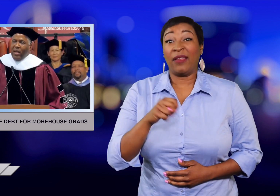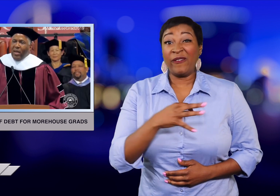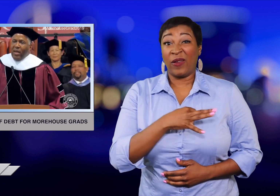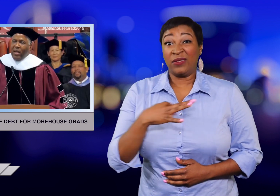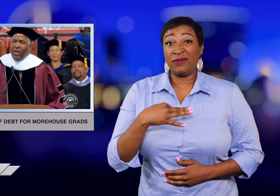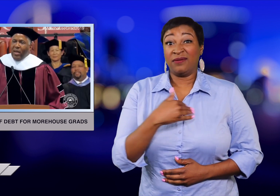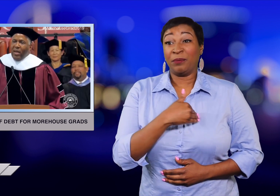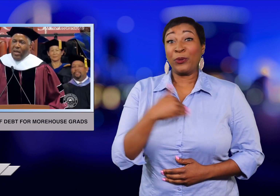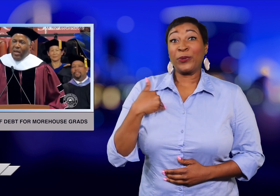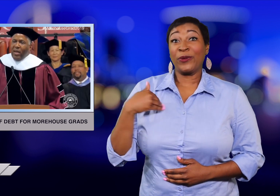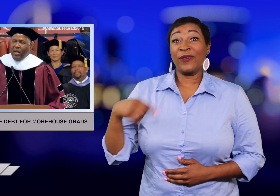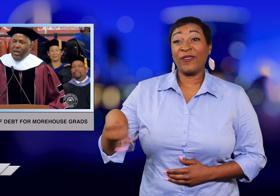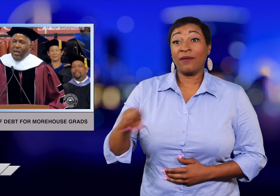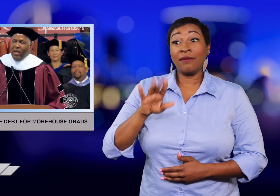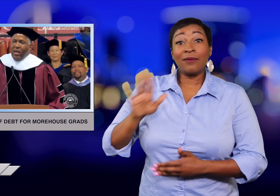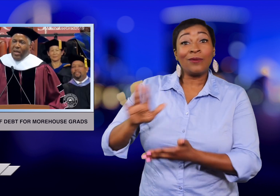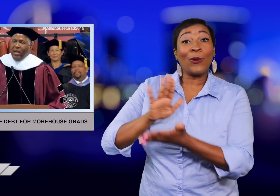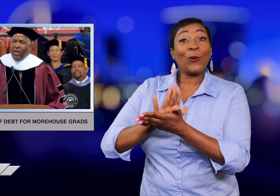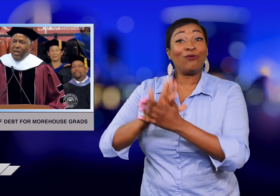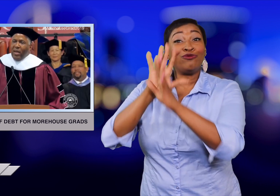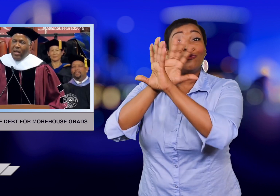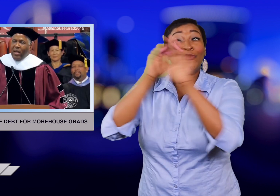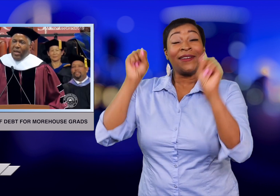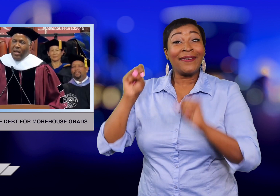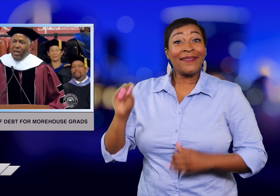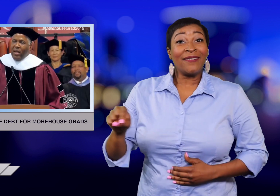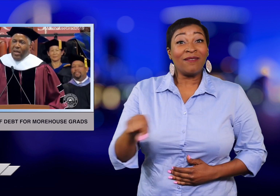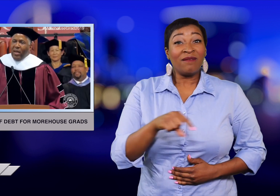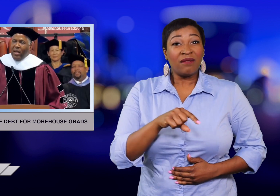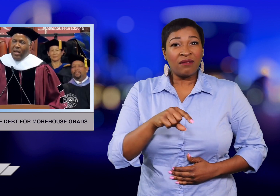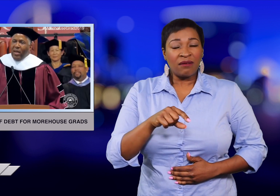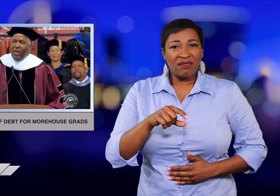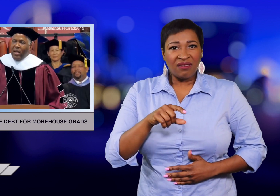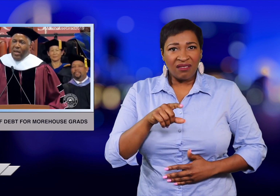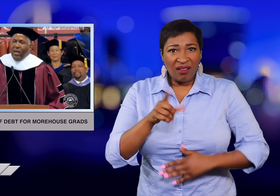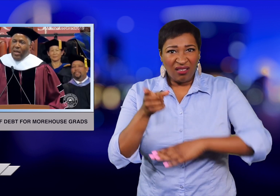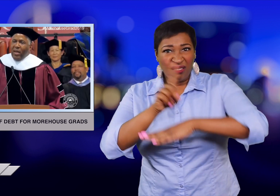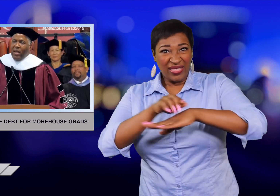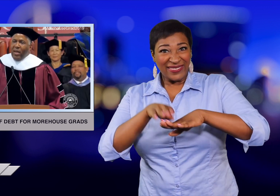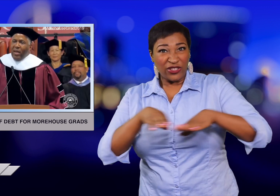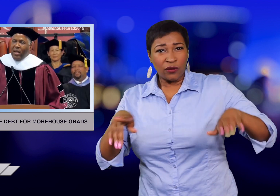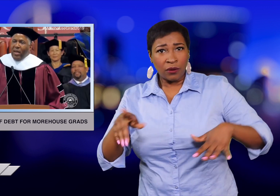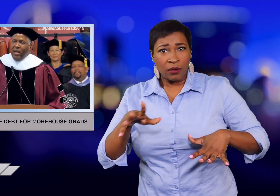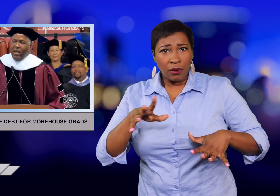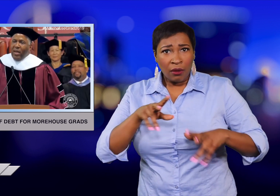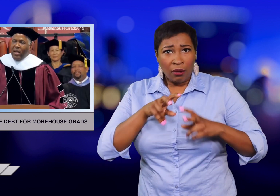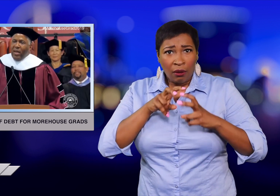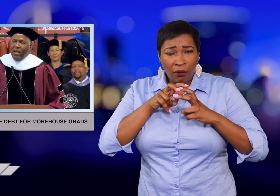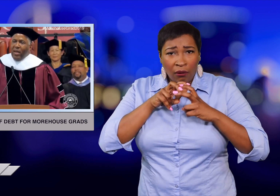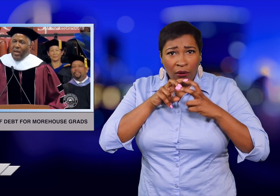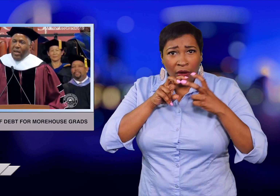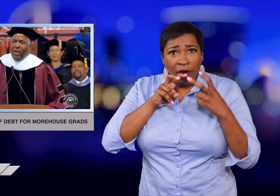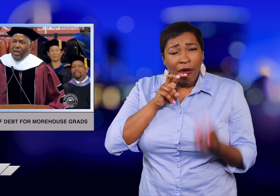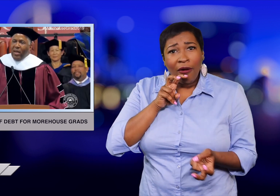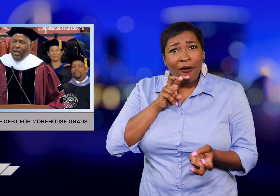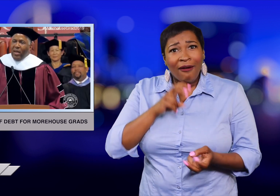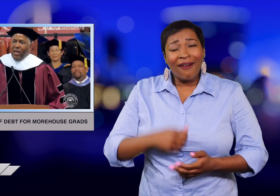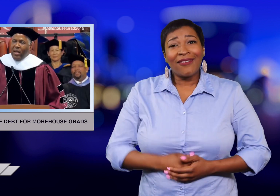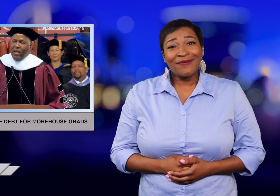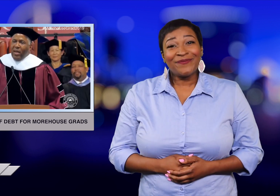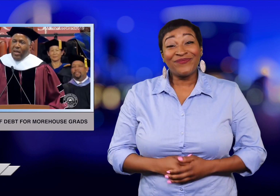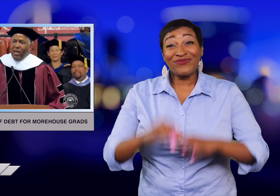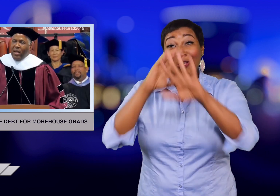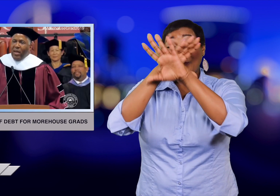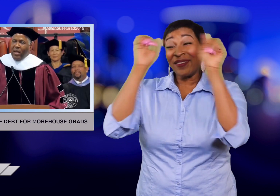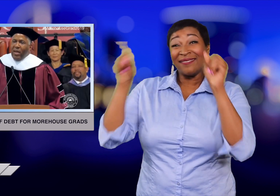Even faculty members on stage were stunned including the school's president.